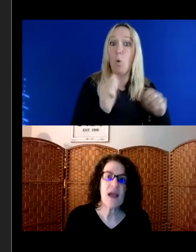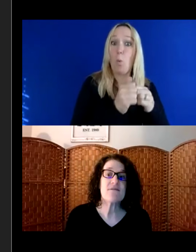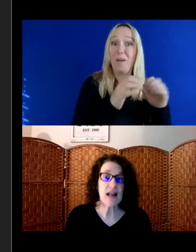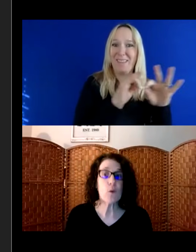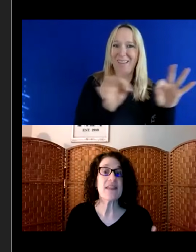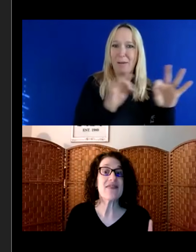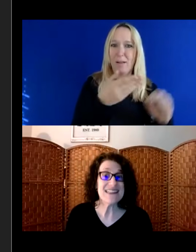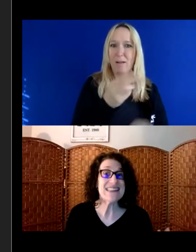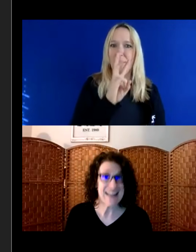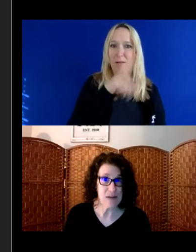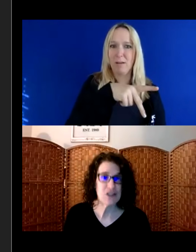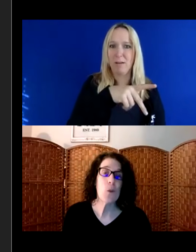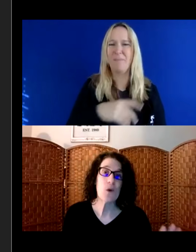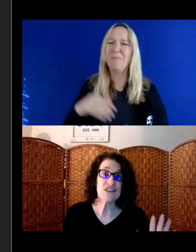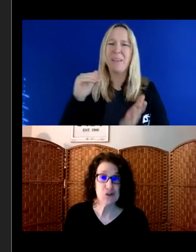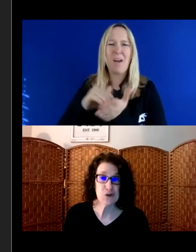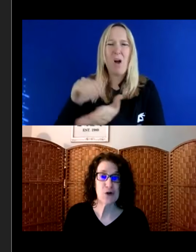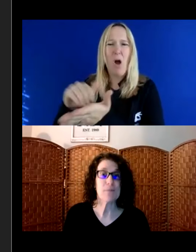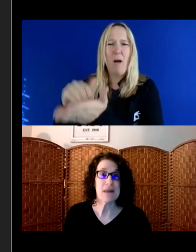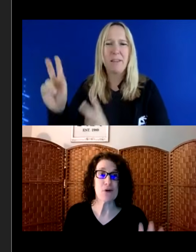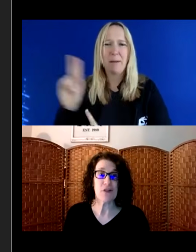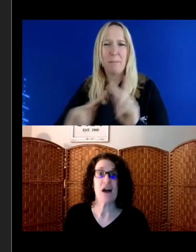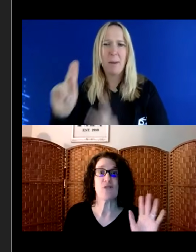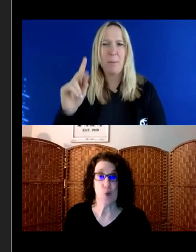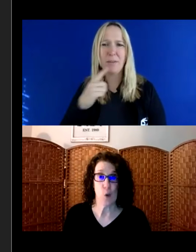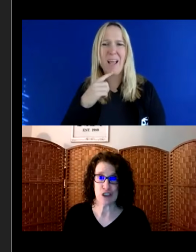Following these steps will ensure people love yours.